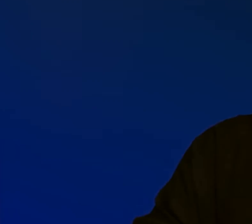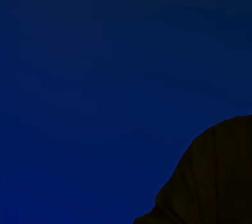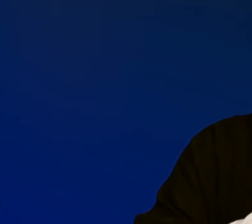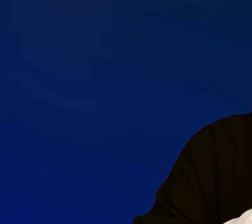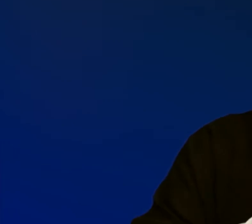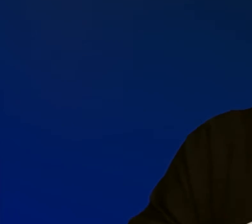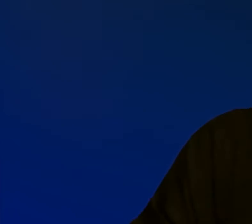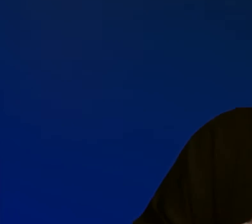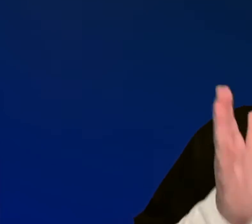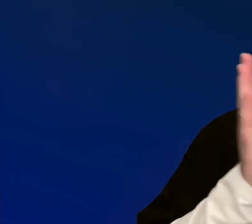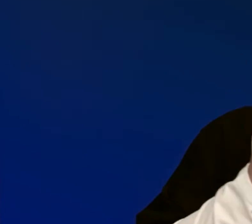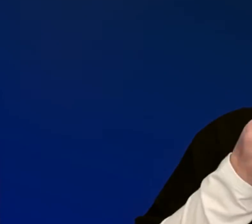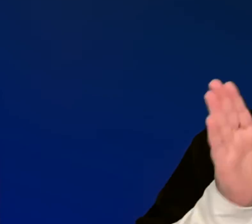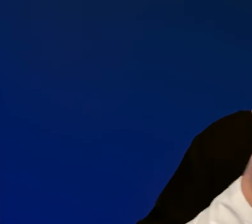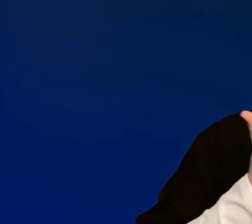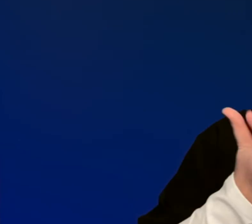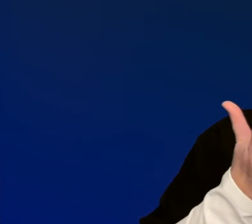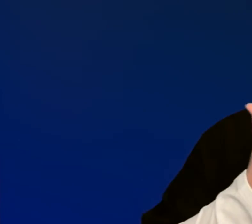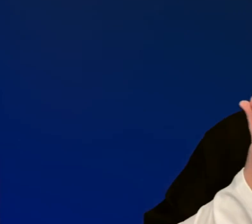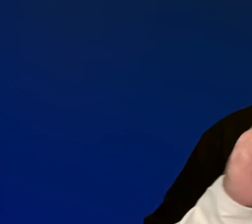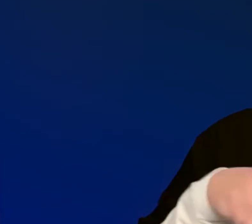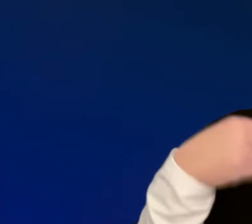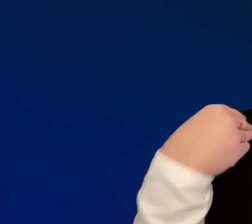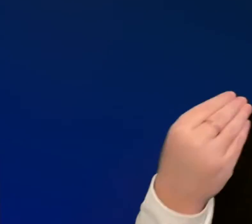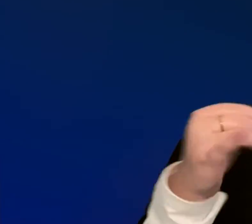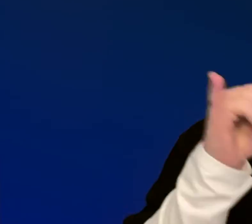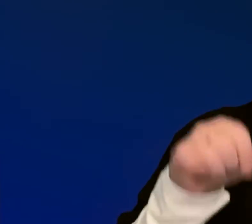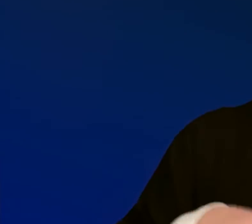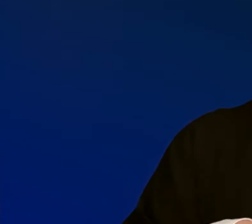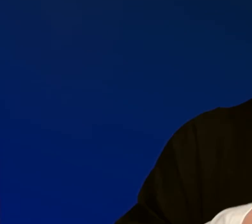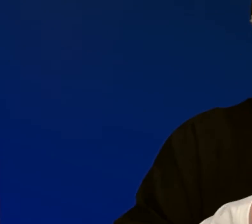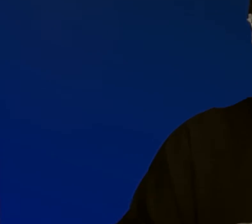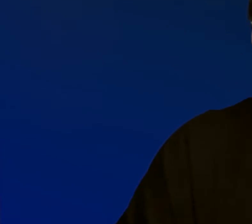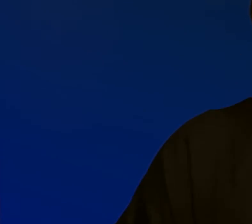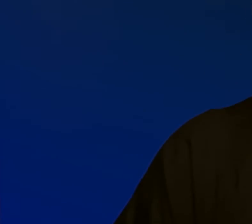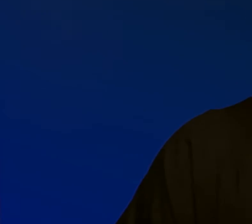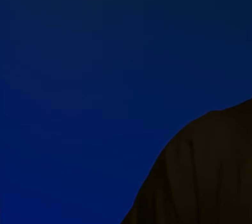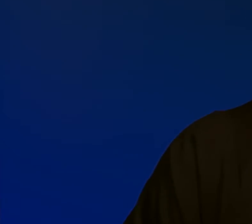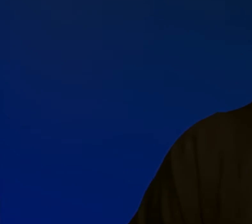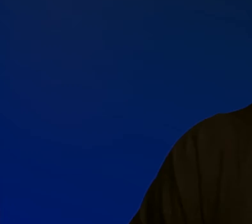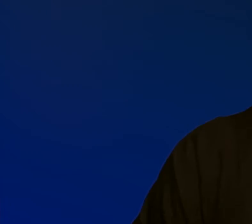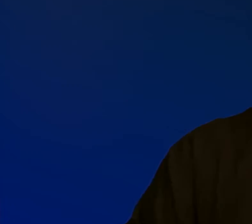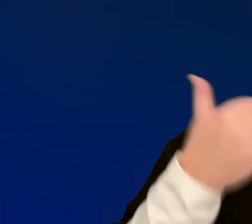Through our work, we have noticed a general vagueness on how the system is supposed to work for victims.